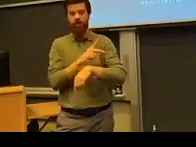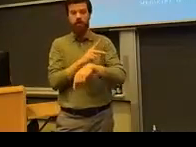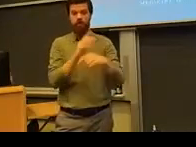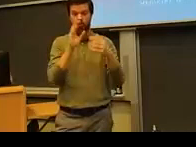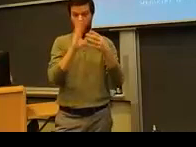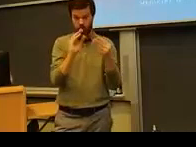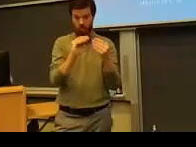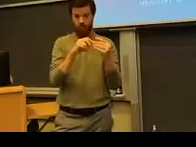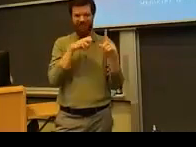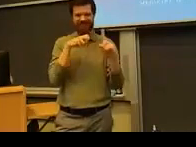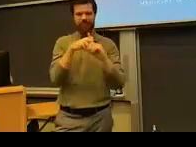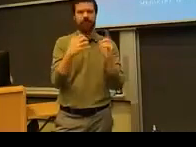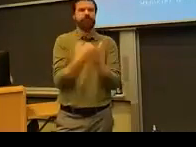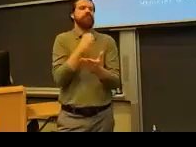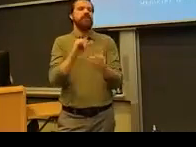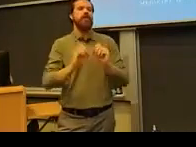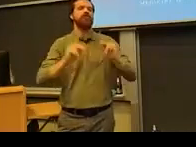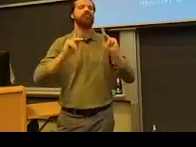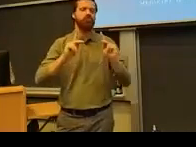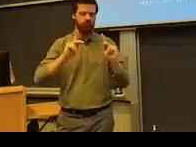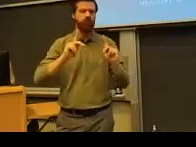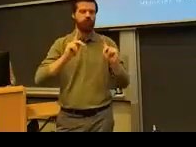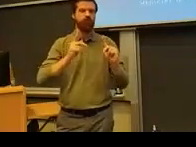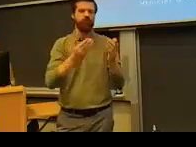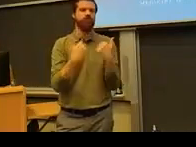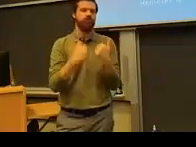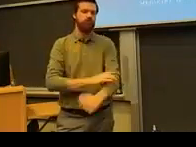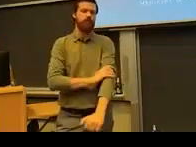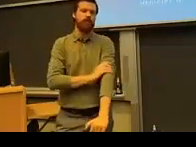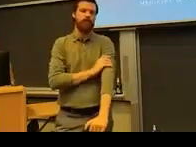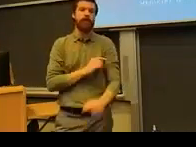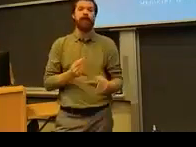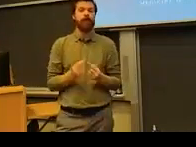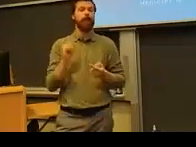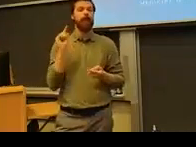take advantage of that um that moment um and harm reduction I think it's important to just